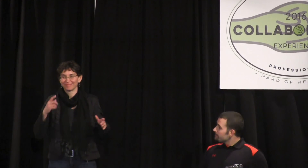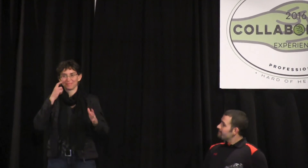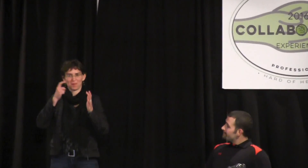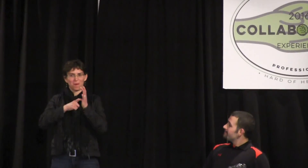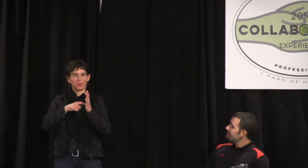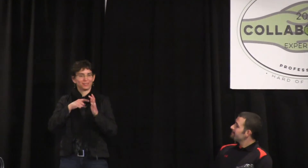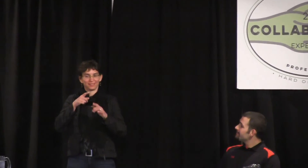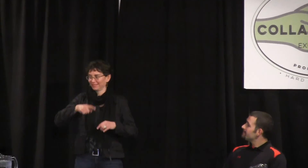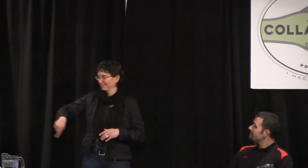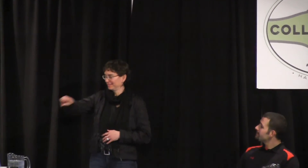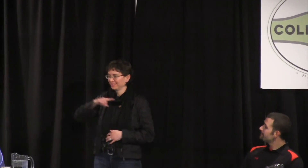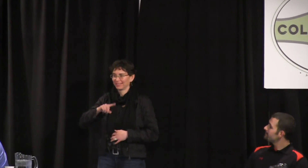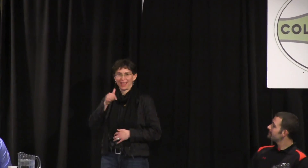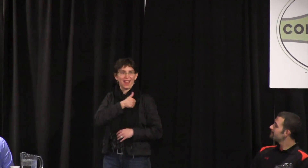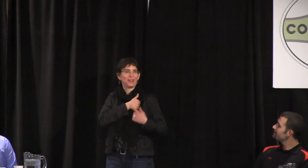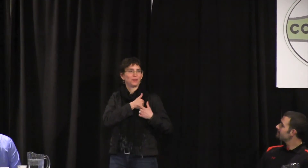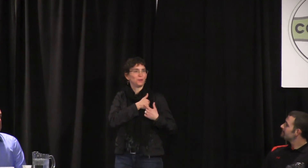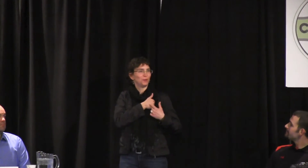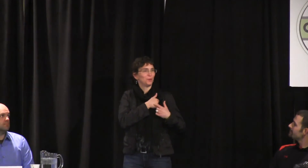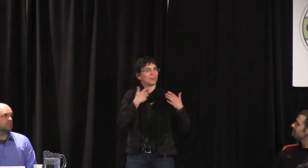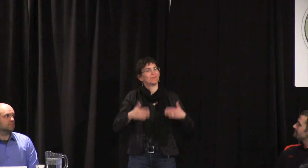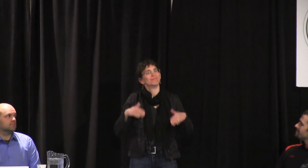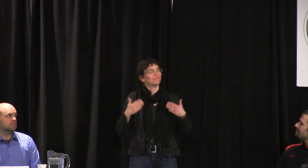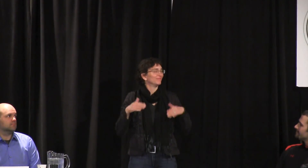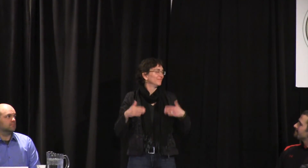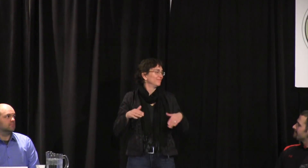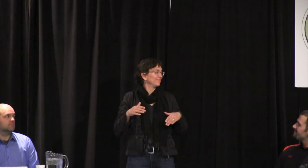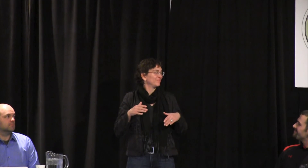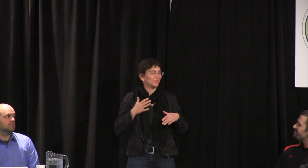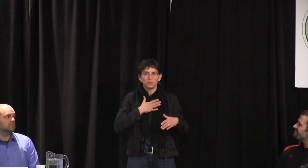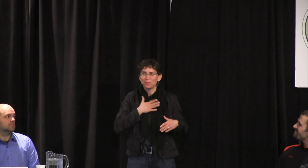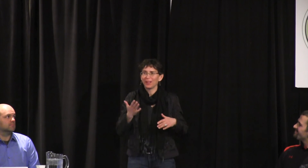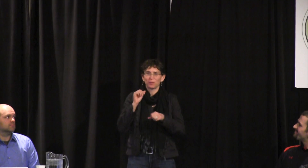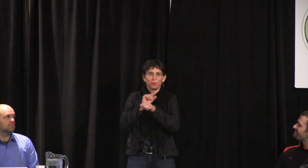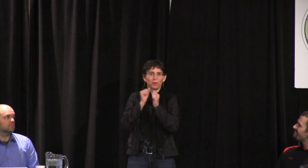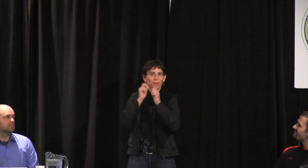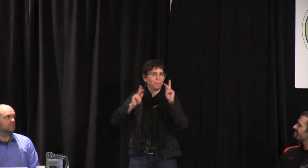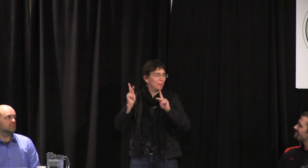Elise: And I've noticed everybody kind of has talking about the attitude,